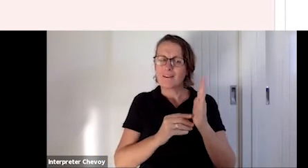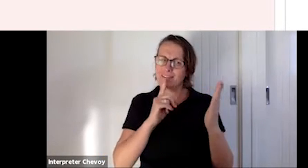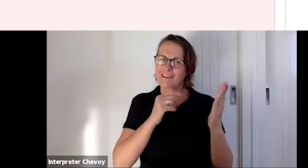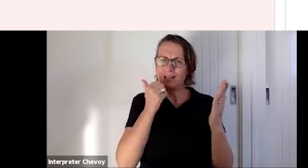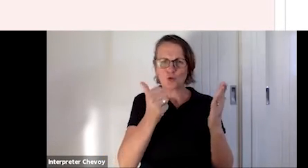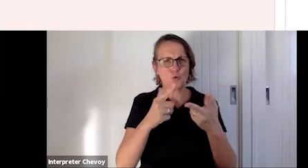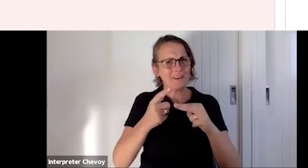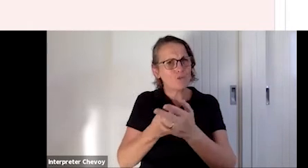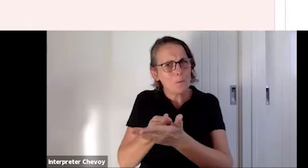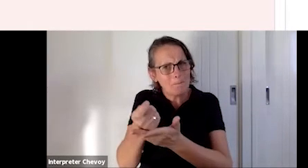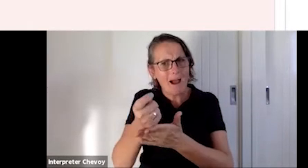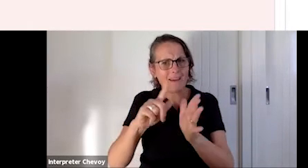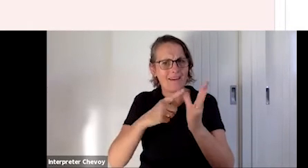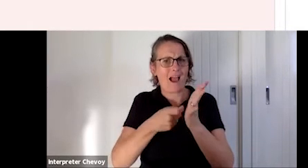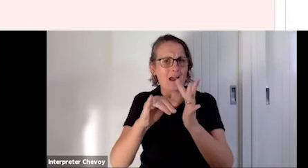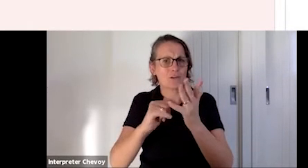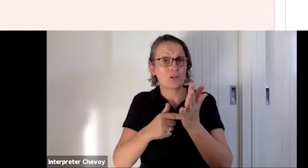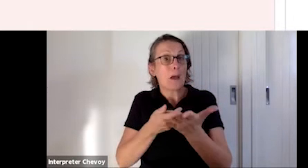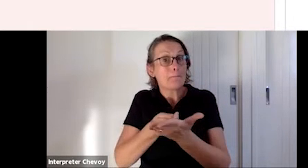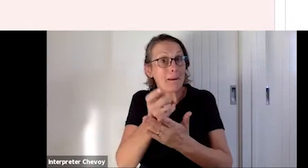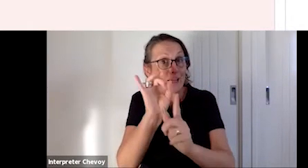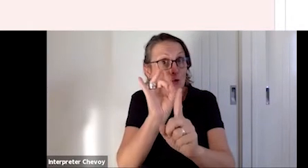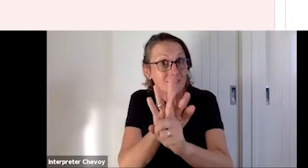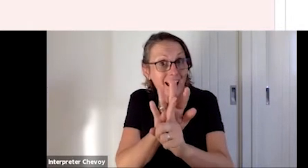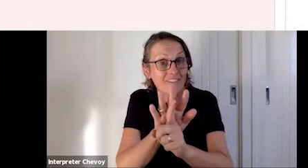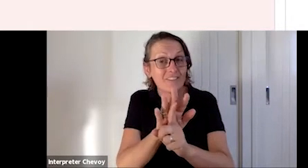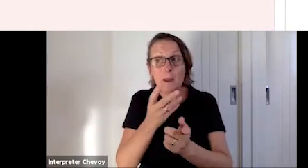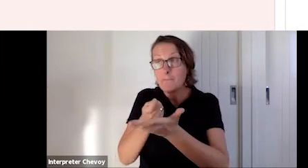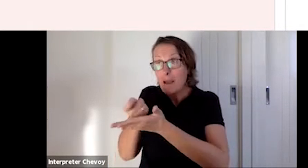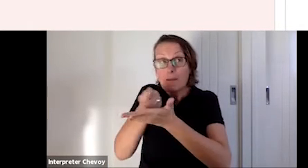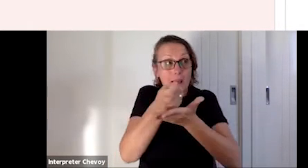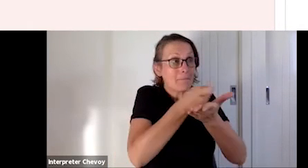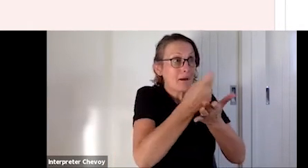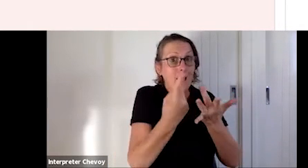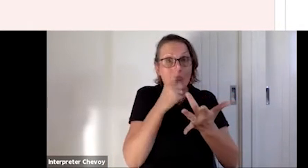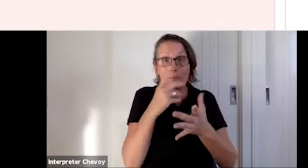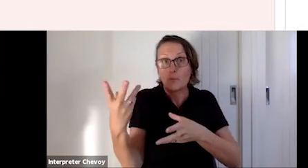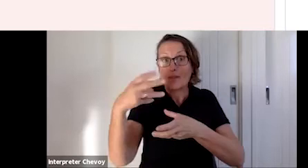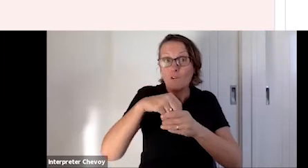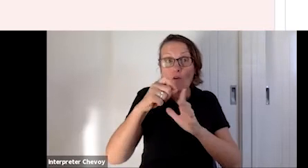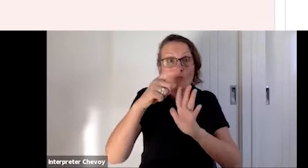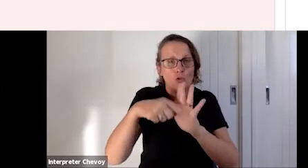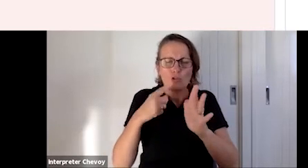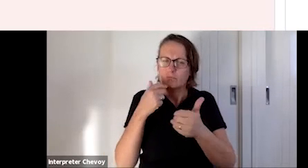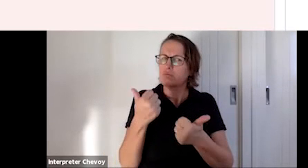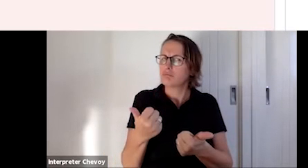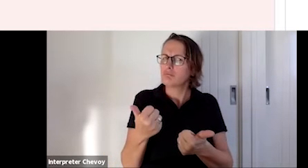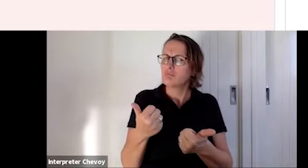sure you're paying yourself, you're paying the people that are involved in the project. That is always looked upon really favourably.